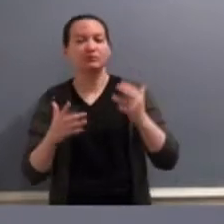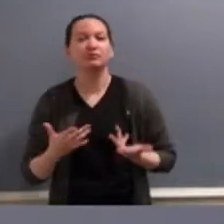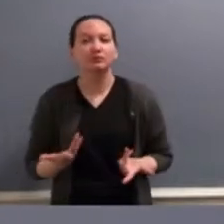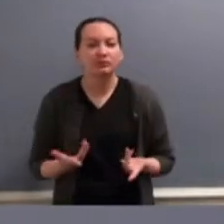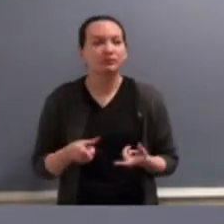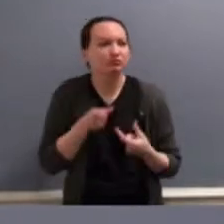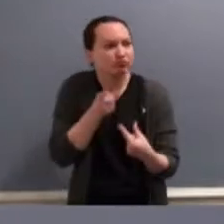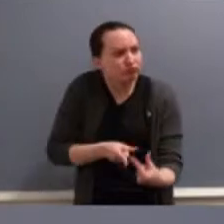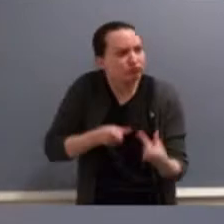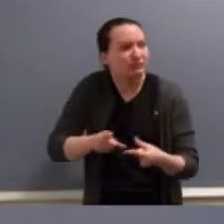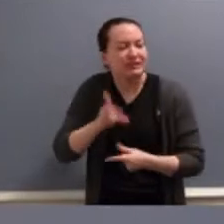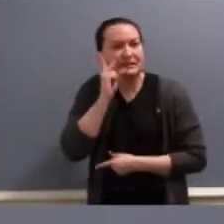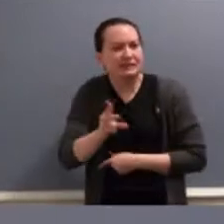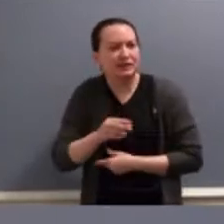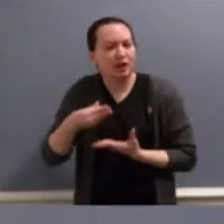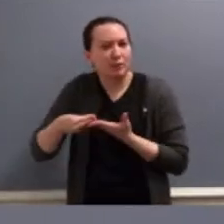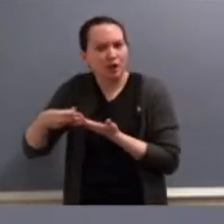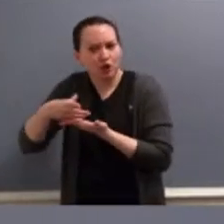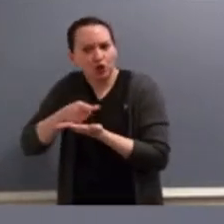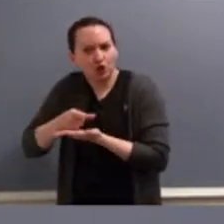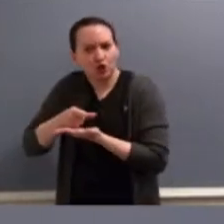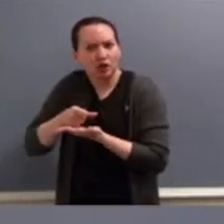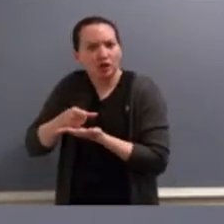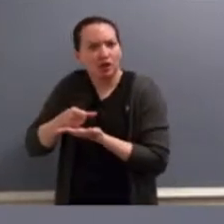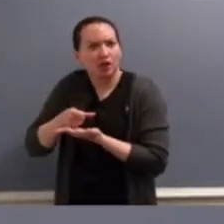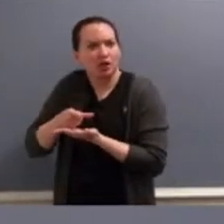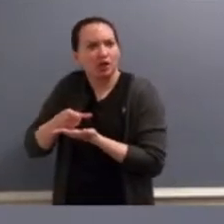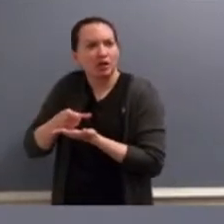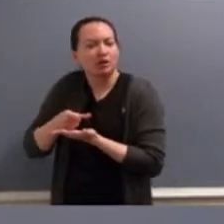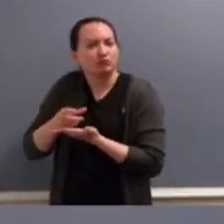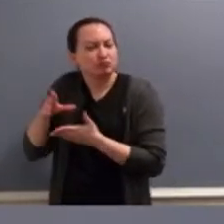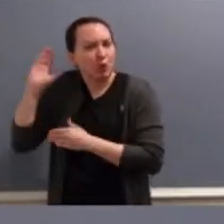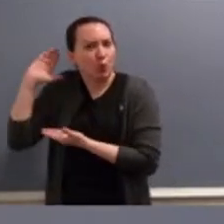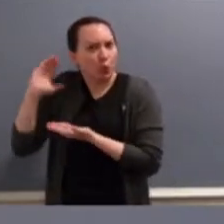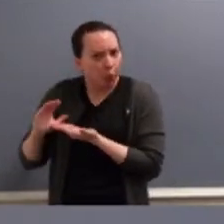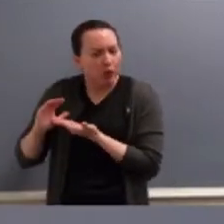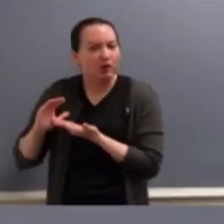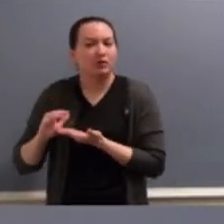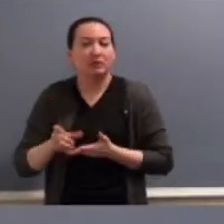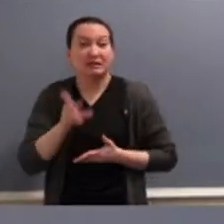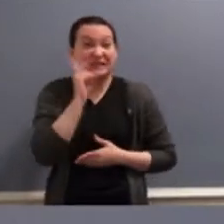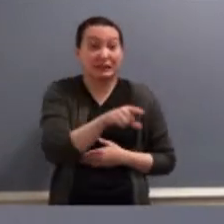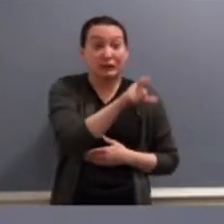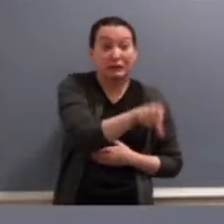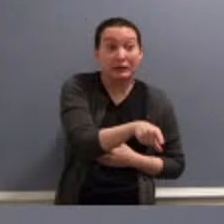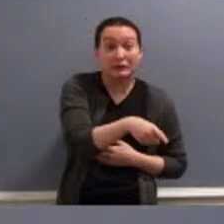as we began to see our revenues suppressed we also continue to see the needs of the organization